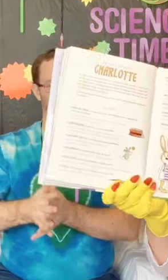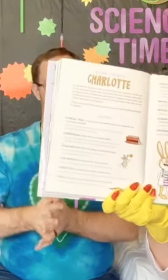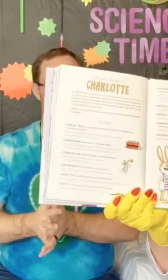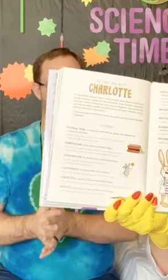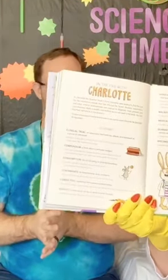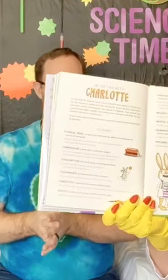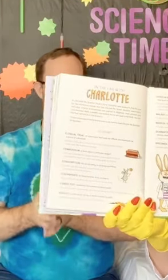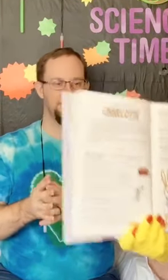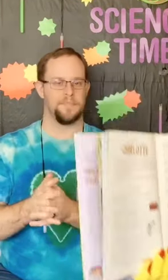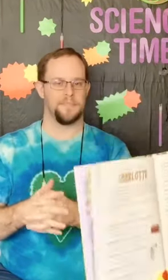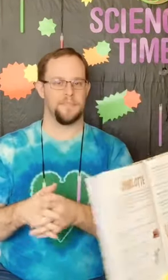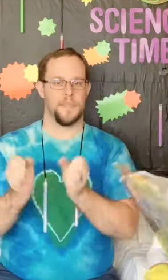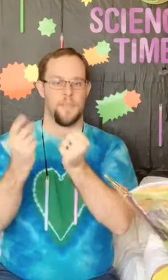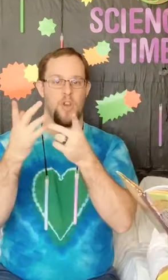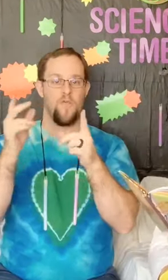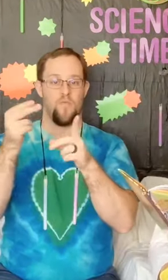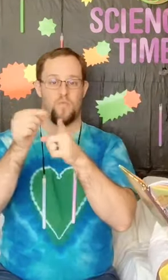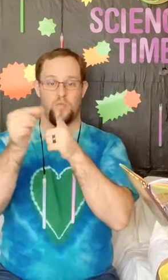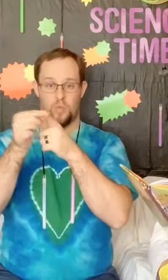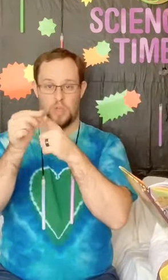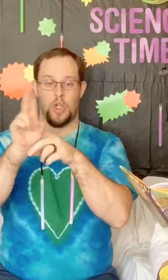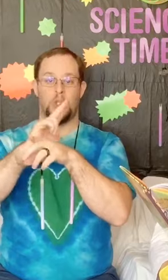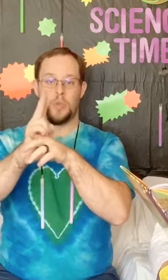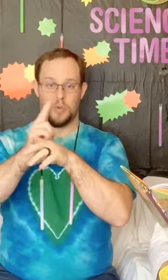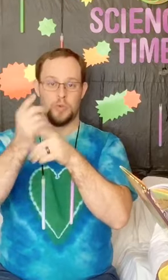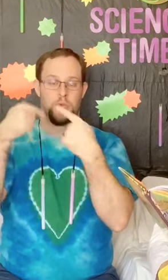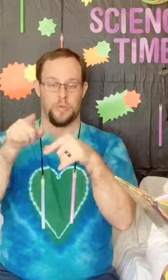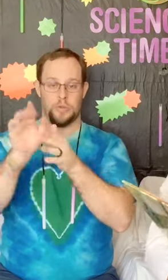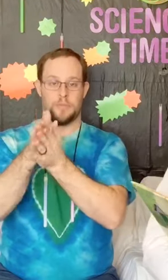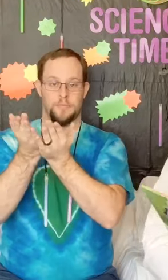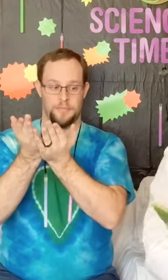terms that are used during the book. "In the Lab with Charlotte" it says. And we'll